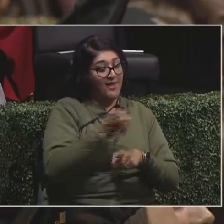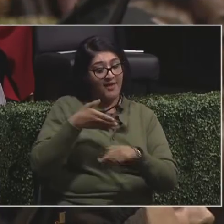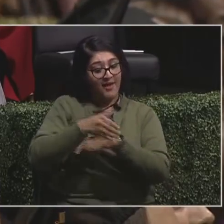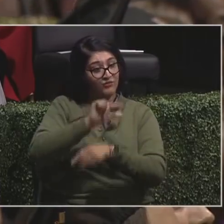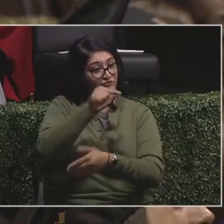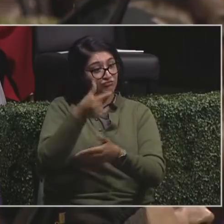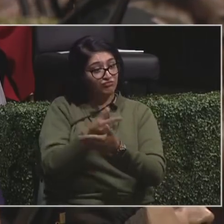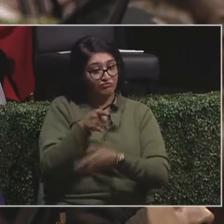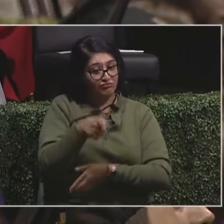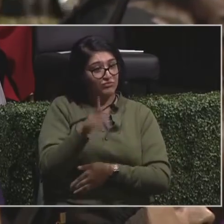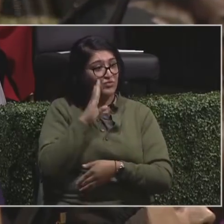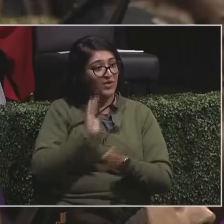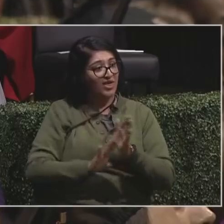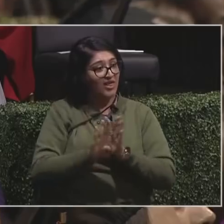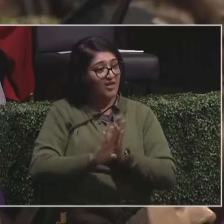MEMBER OF THE BUSINESS HONORS ASSOCIATION.